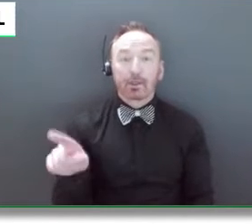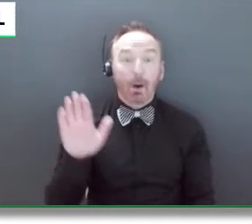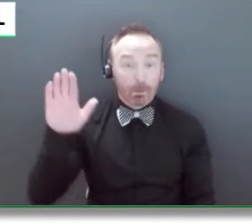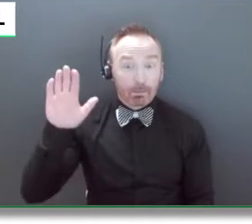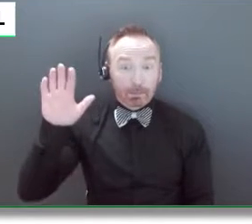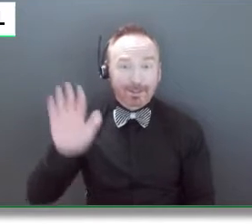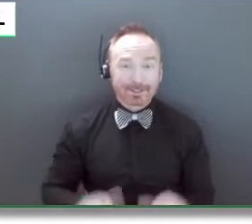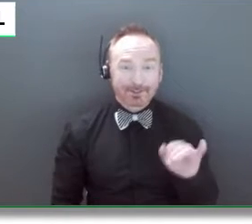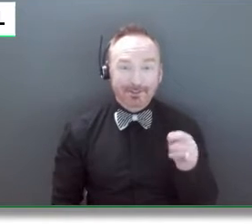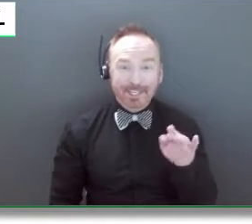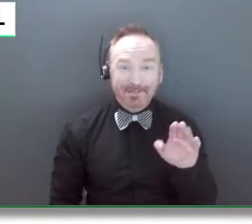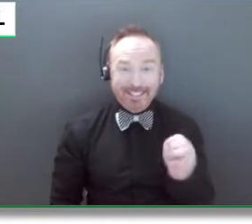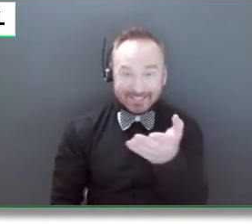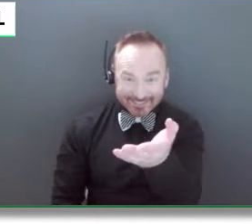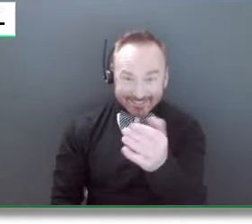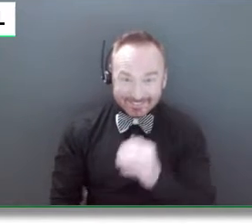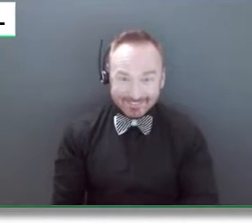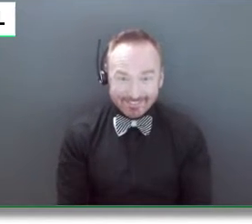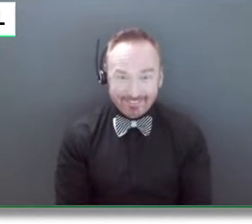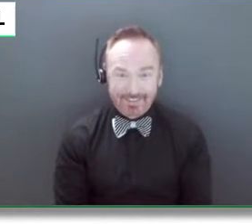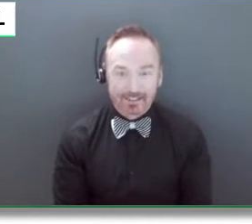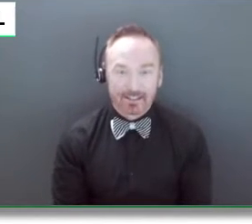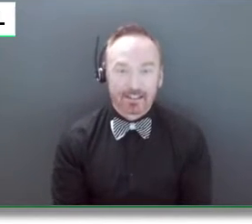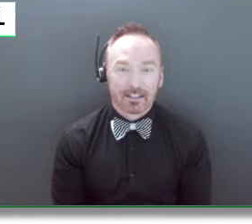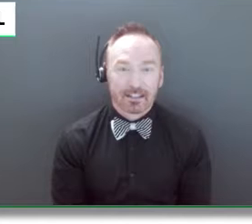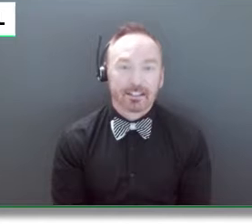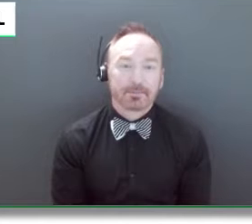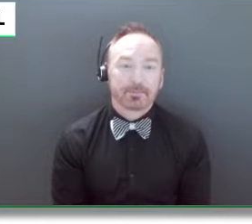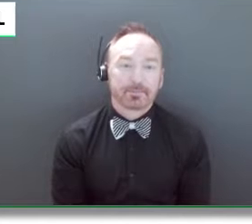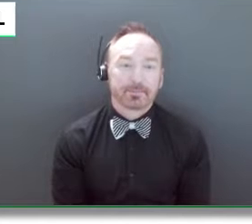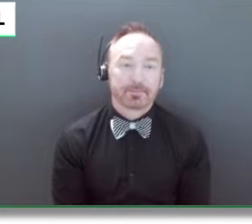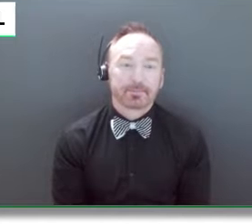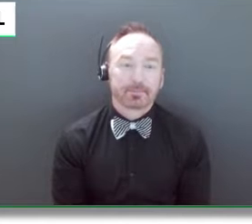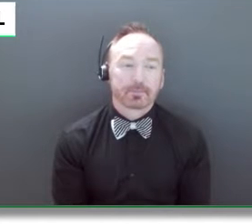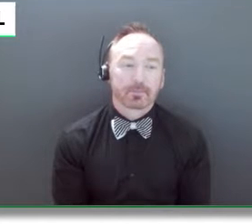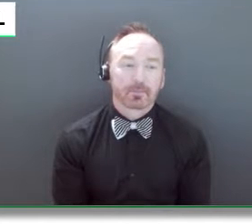hear from you again. Yeah just one thing regarding the